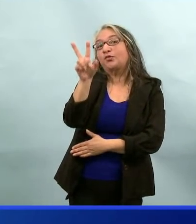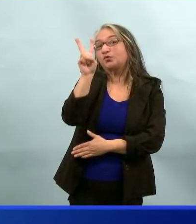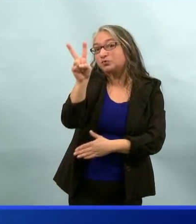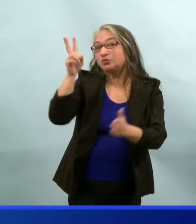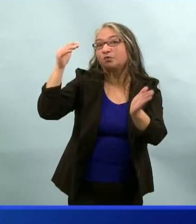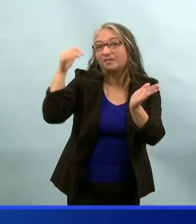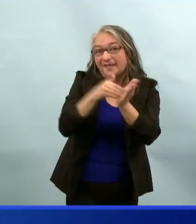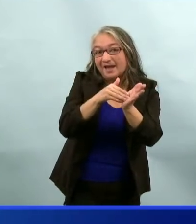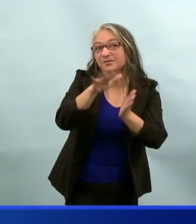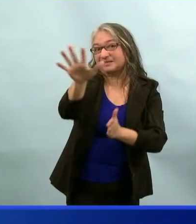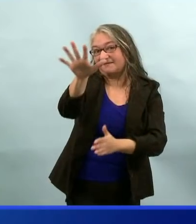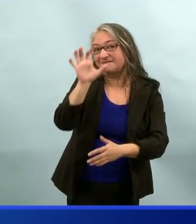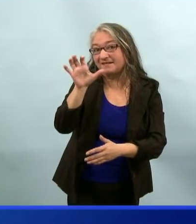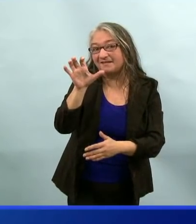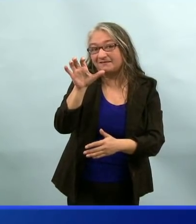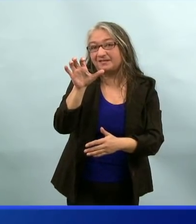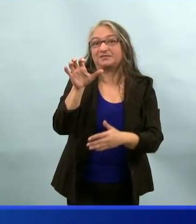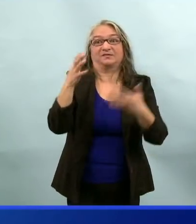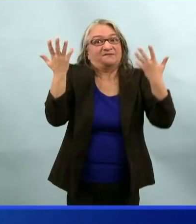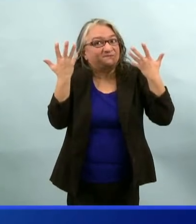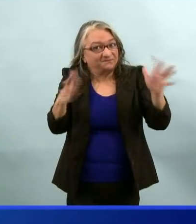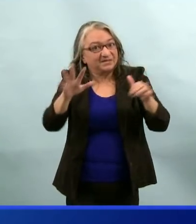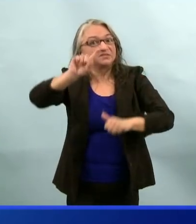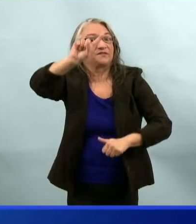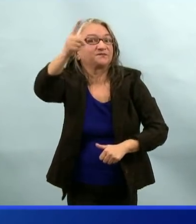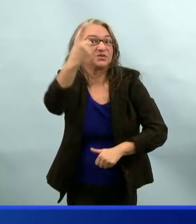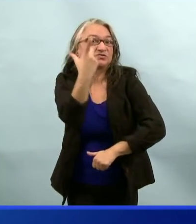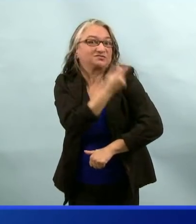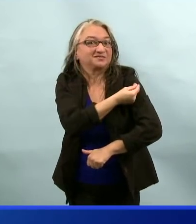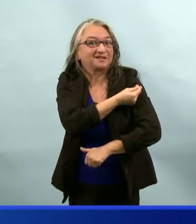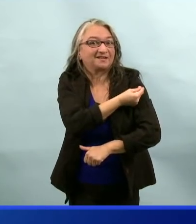have already received their first dose in the first week in a bit of the campaign